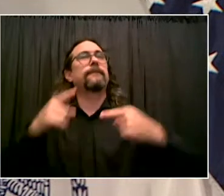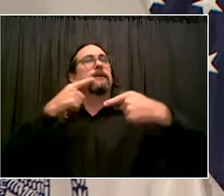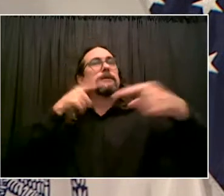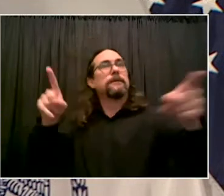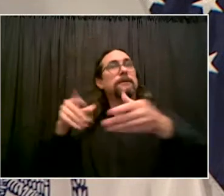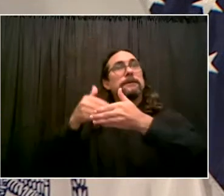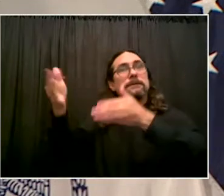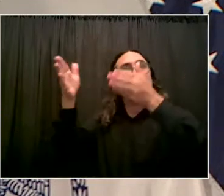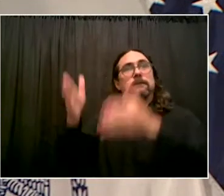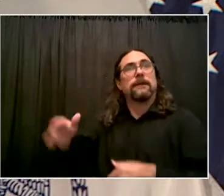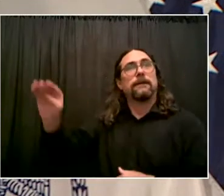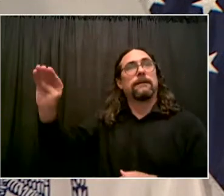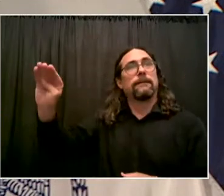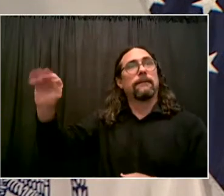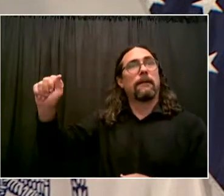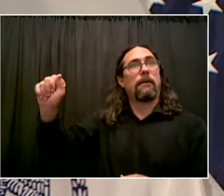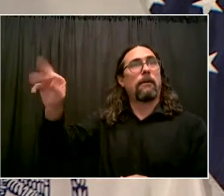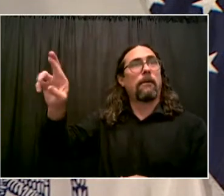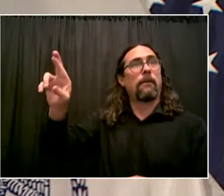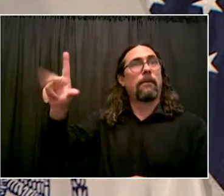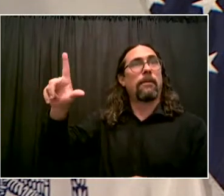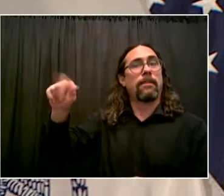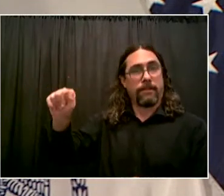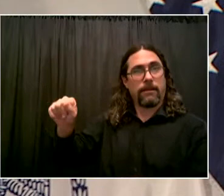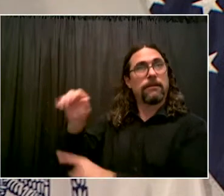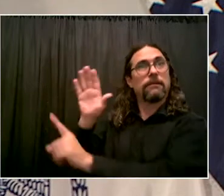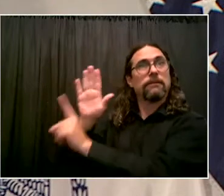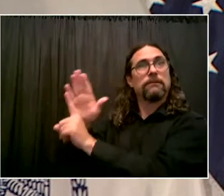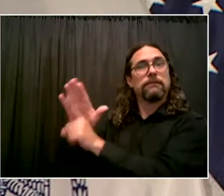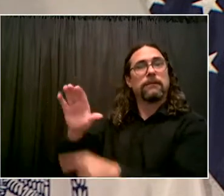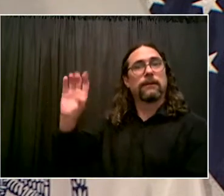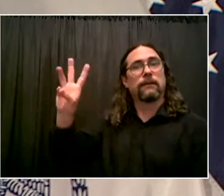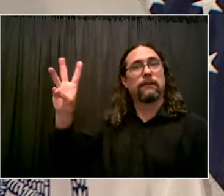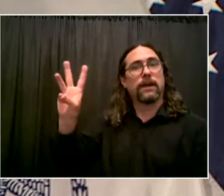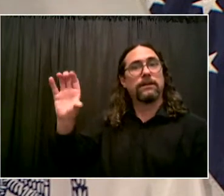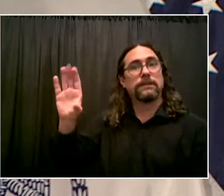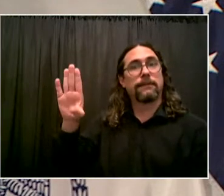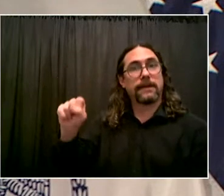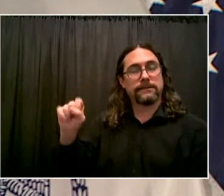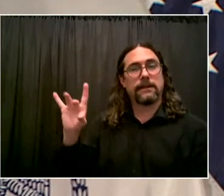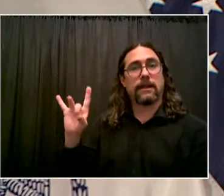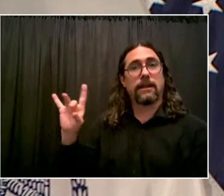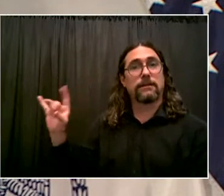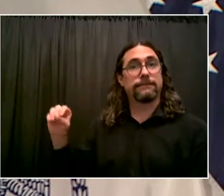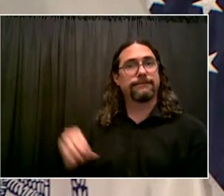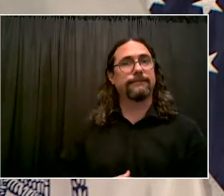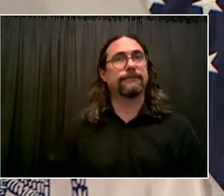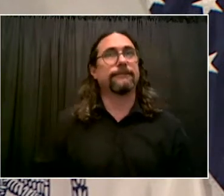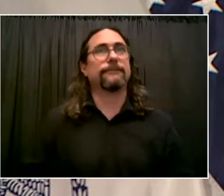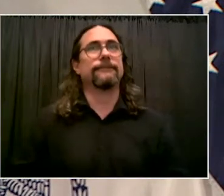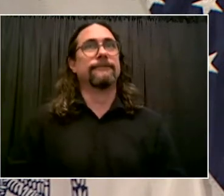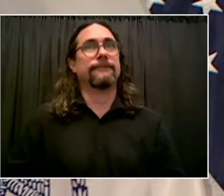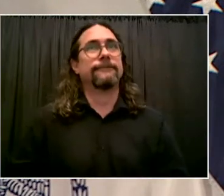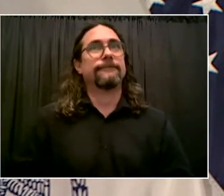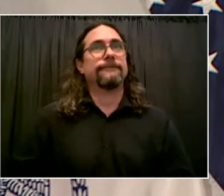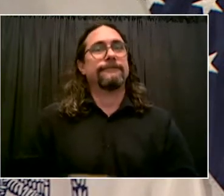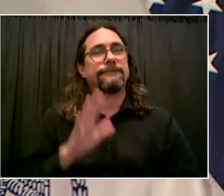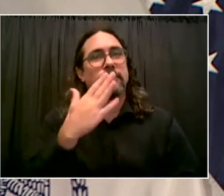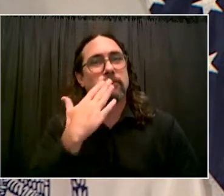JOINED TODAY BY DR. CHOKSHI. NEXT QUESTION